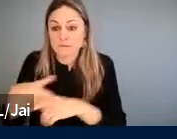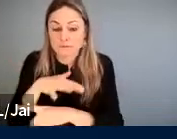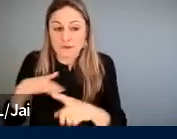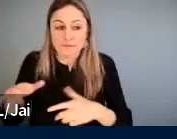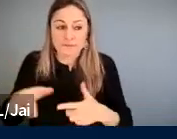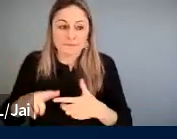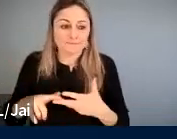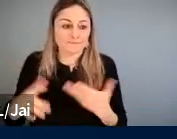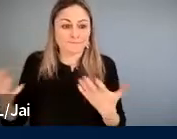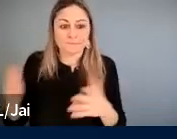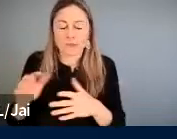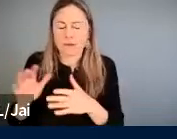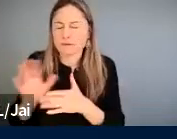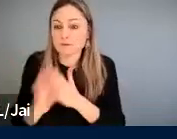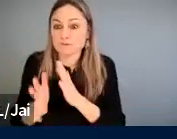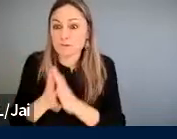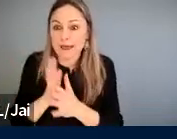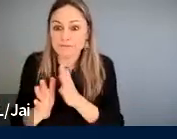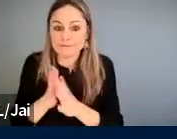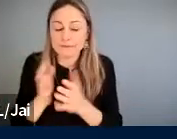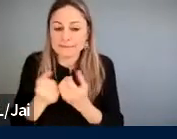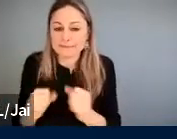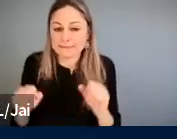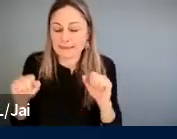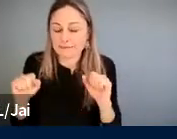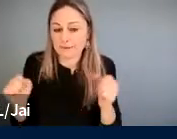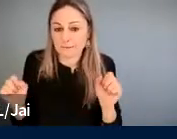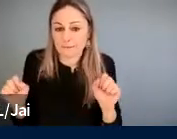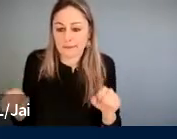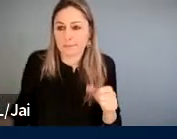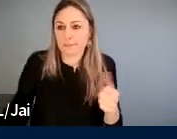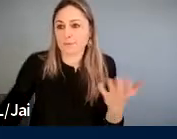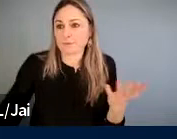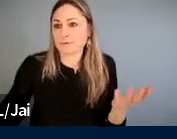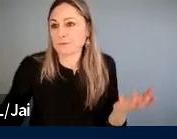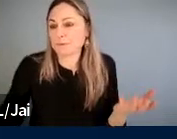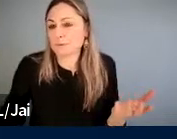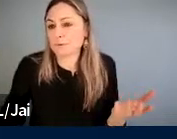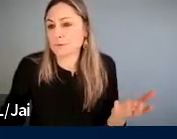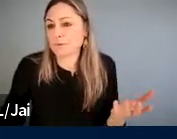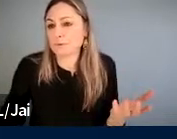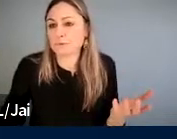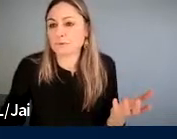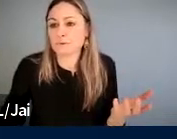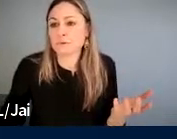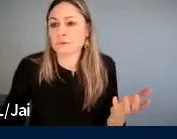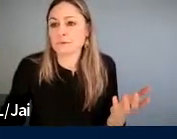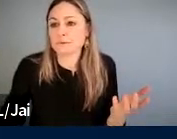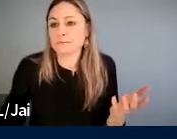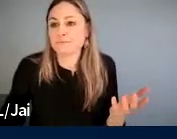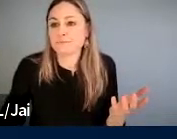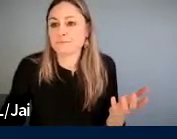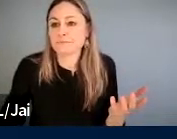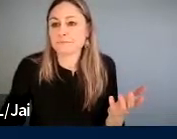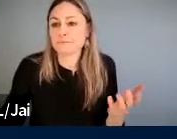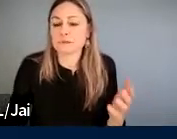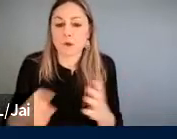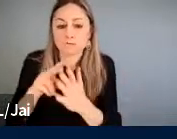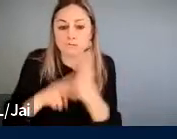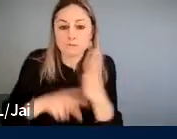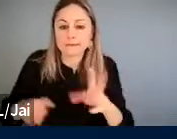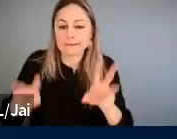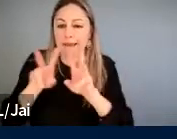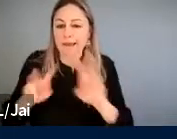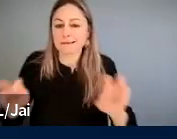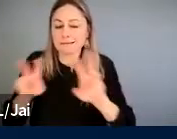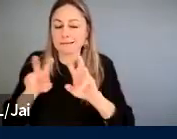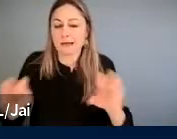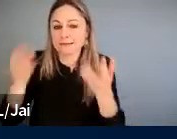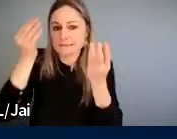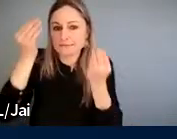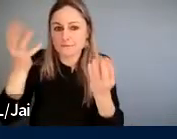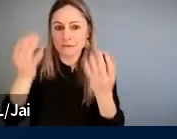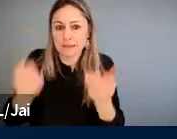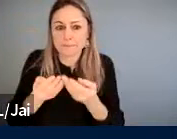being able to read and analyze materials. This was we heard of benefits around assisting them with